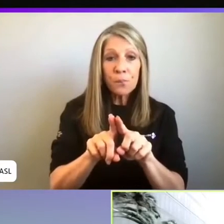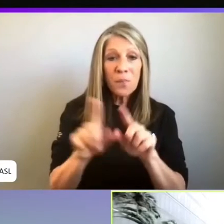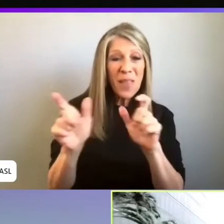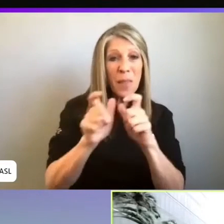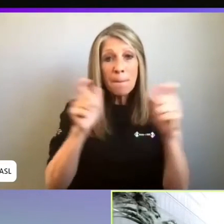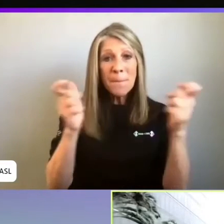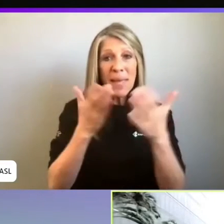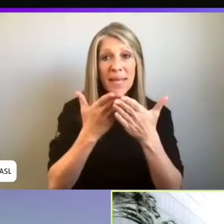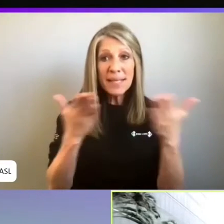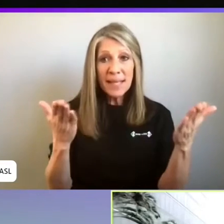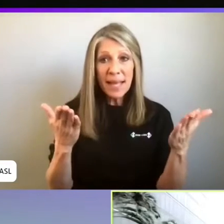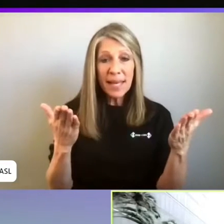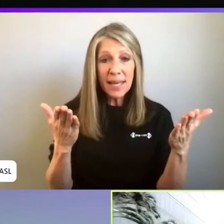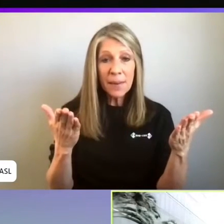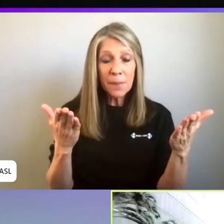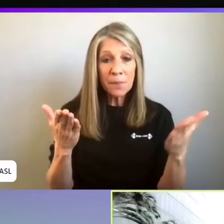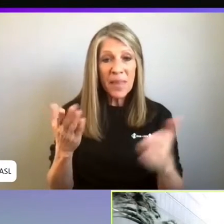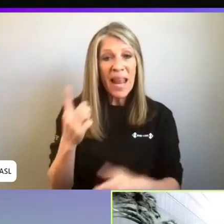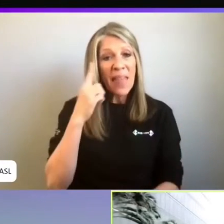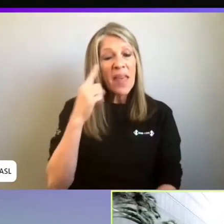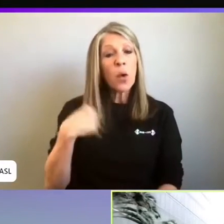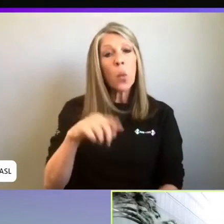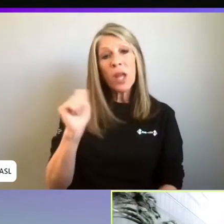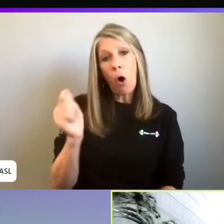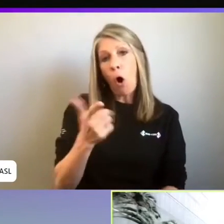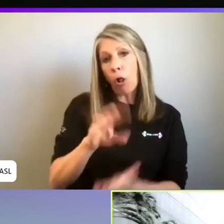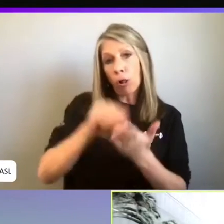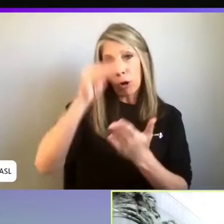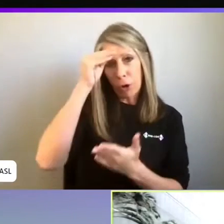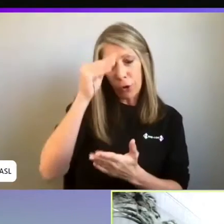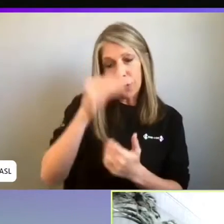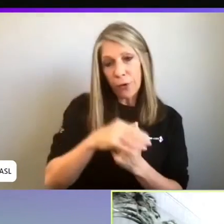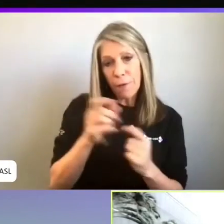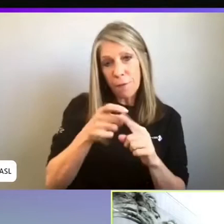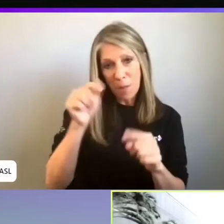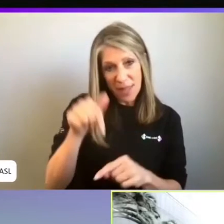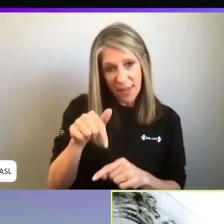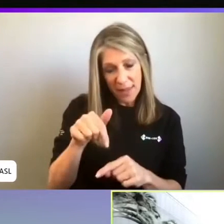talking about a little bit more,